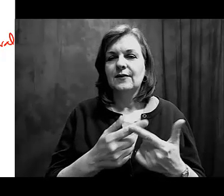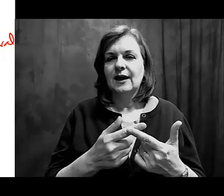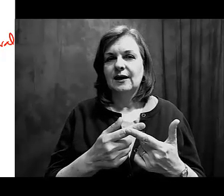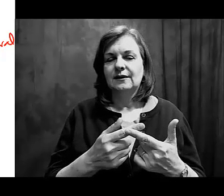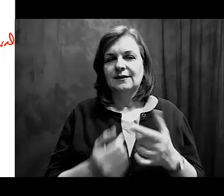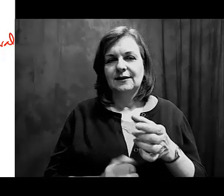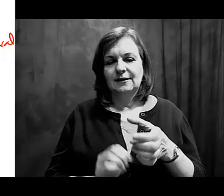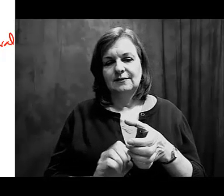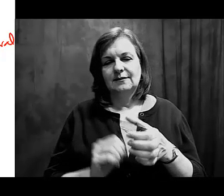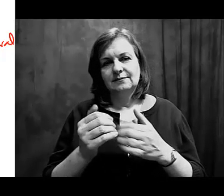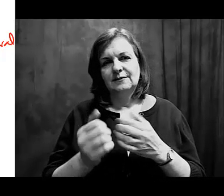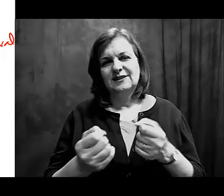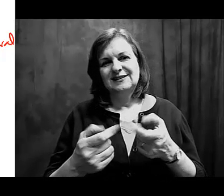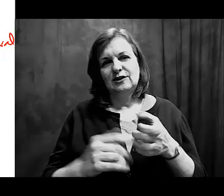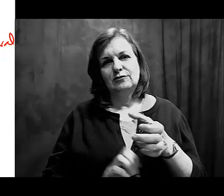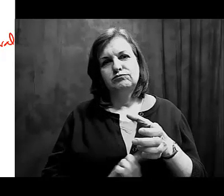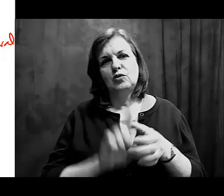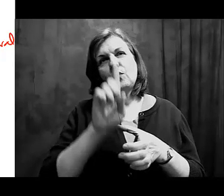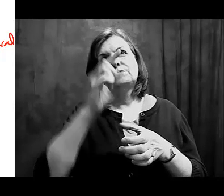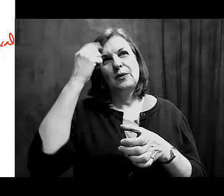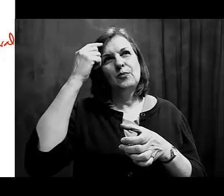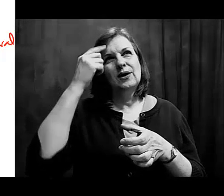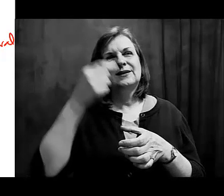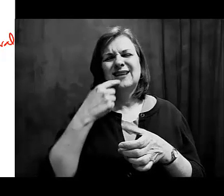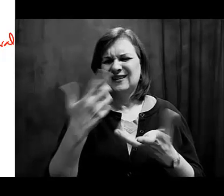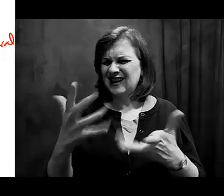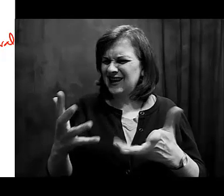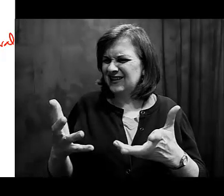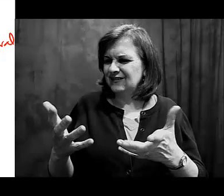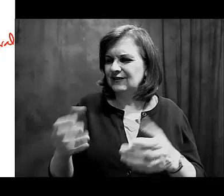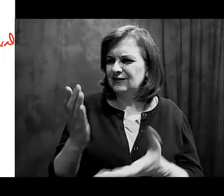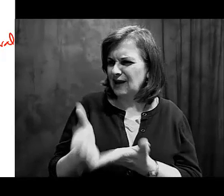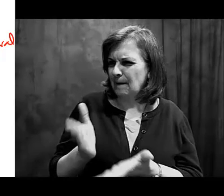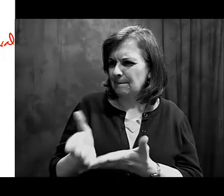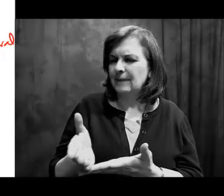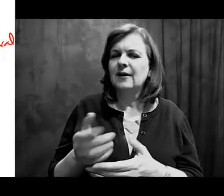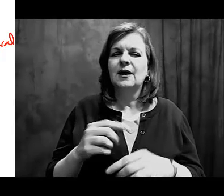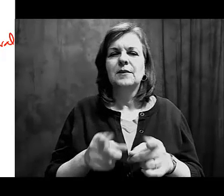And go "HEY STUPID! STOP DOING THAT!!" -- but in the meantime you've already moved!!